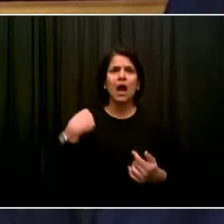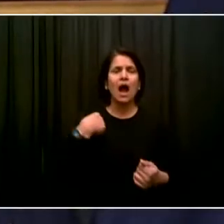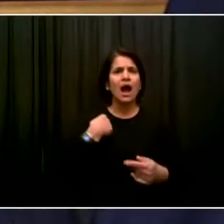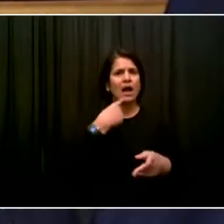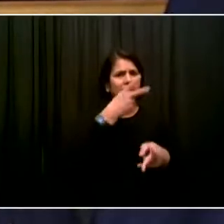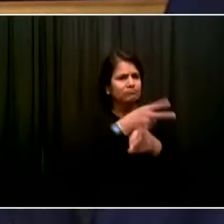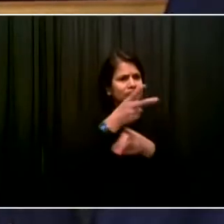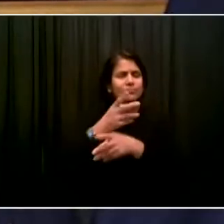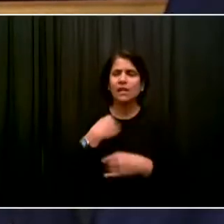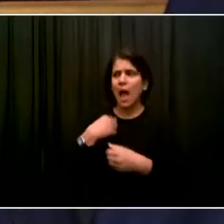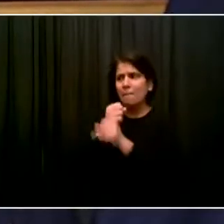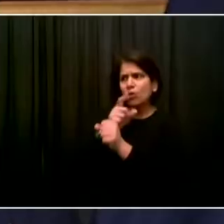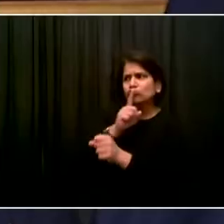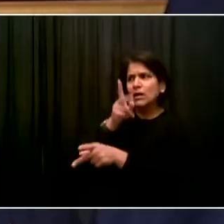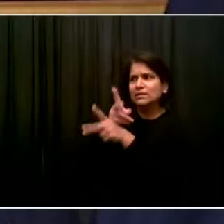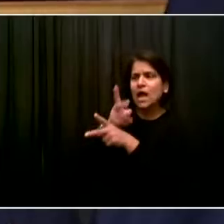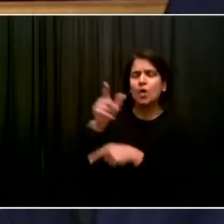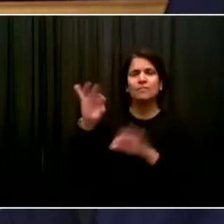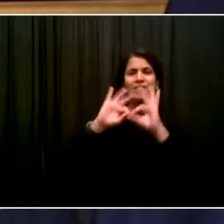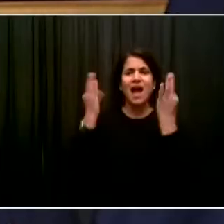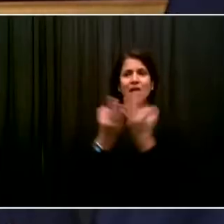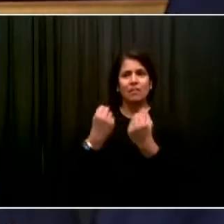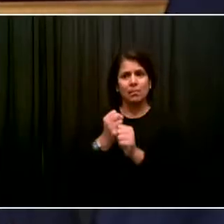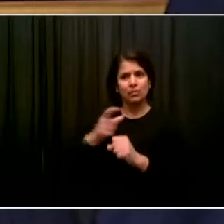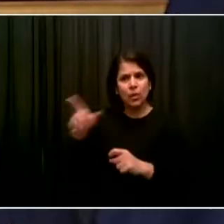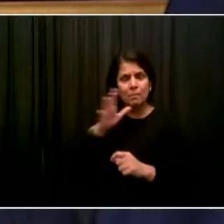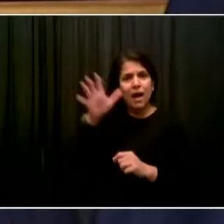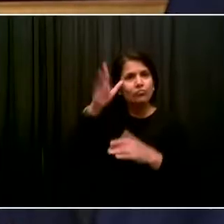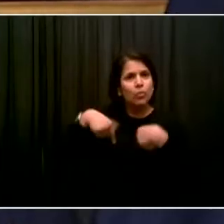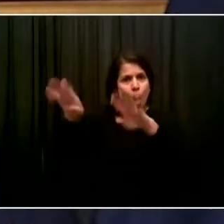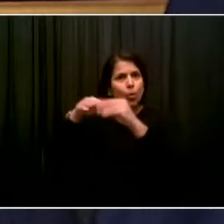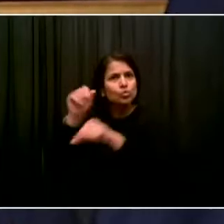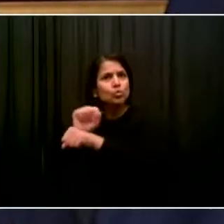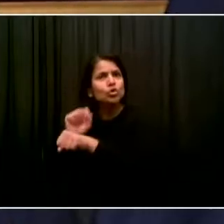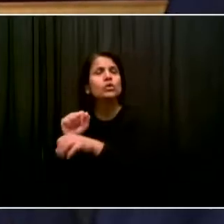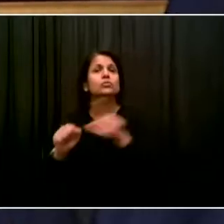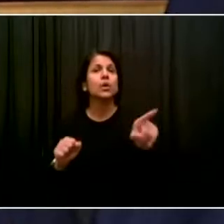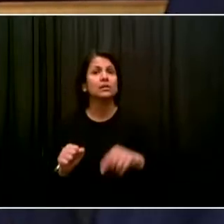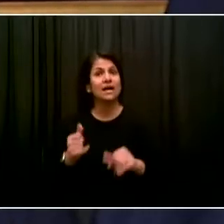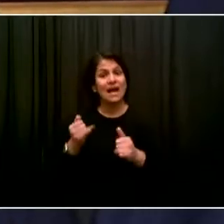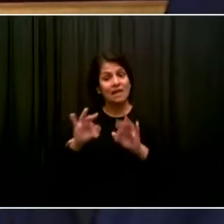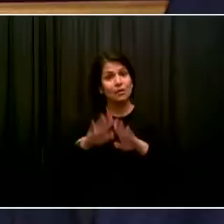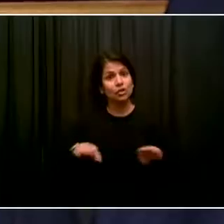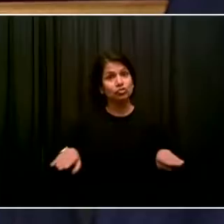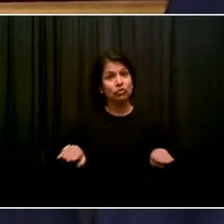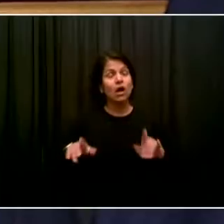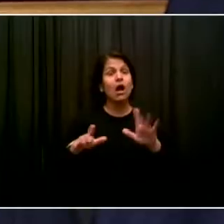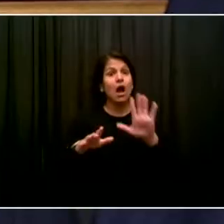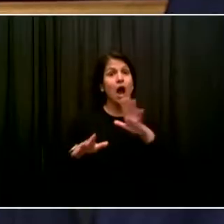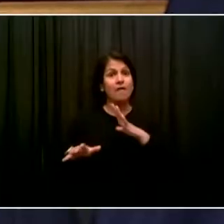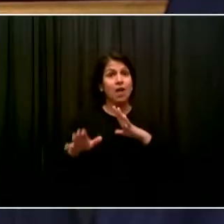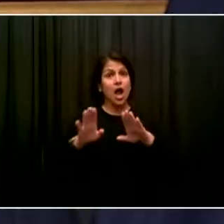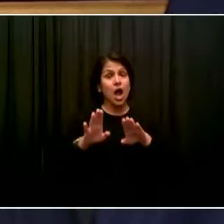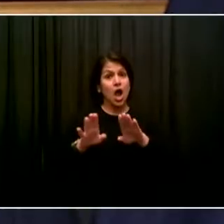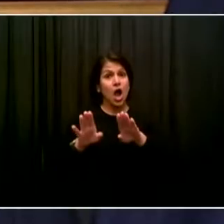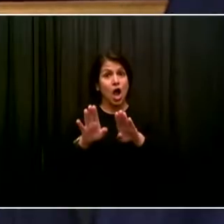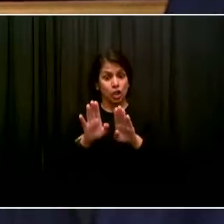TO IDENTIFY AND FIND THESE CHILDREN AND BRING THEM BACK. WITH EDUCATION FOR THE PARENTS,